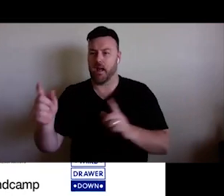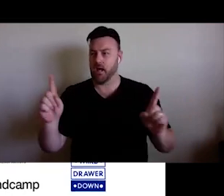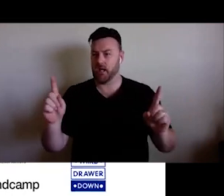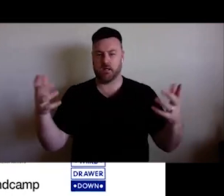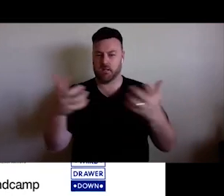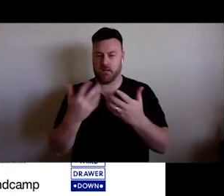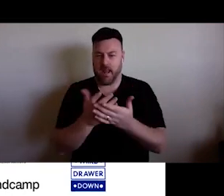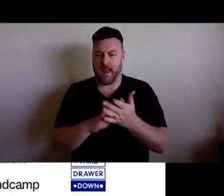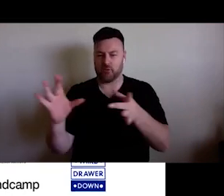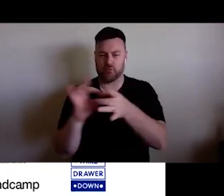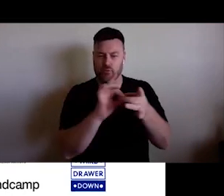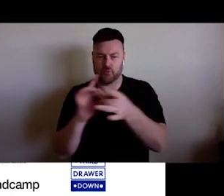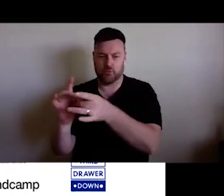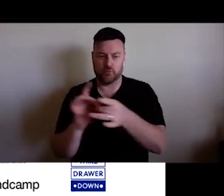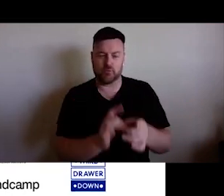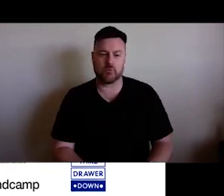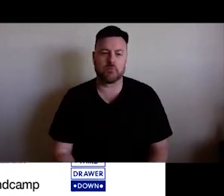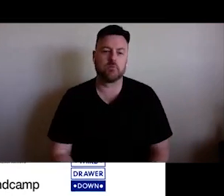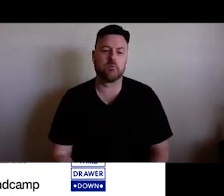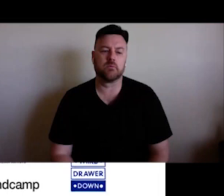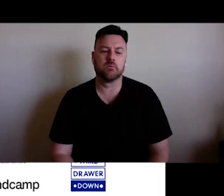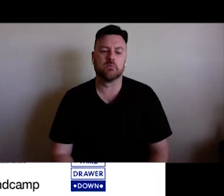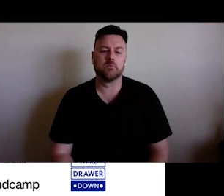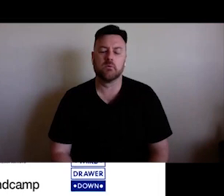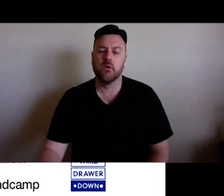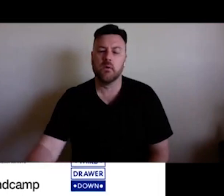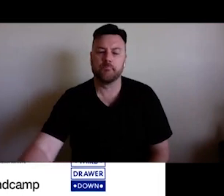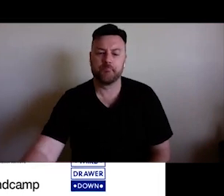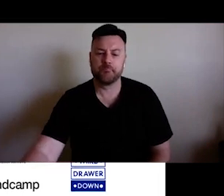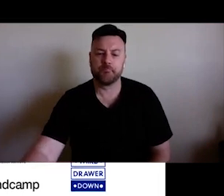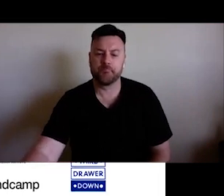assume too much knowledge, but the next slide looks at six different